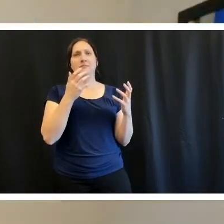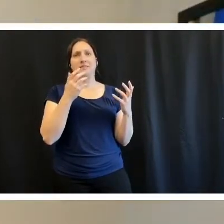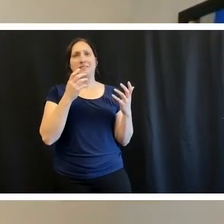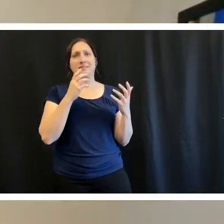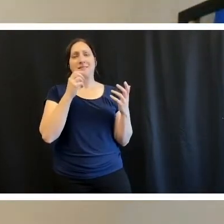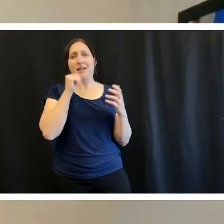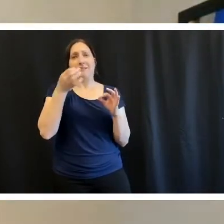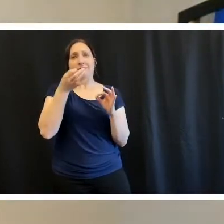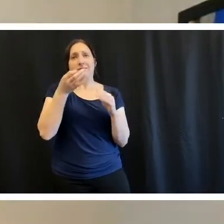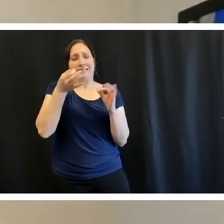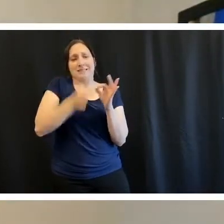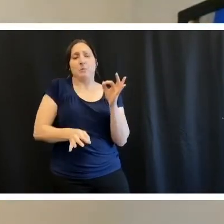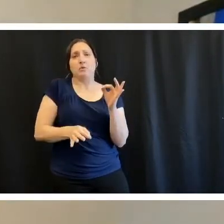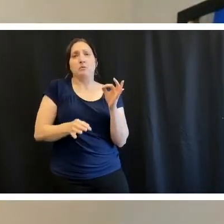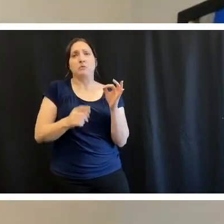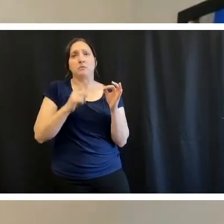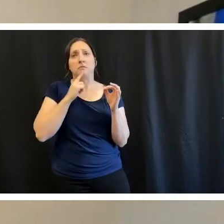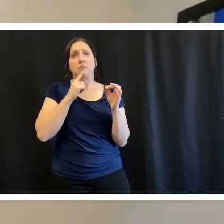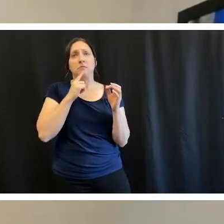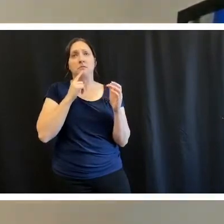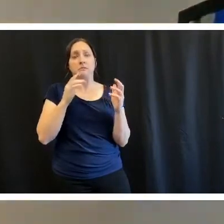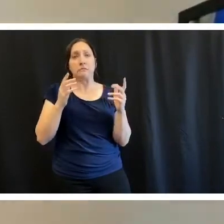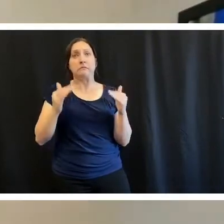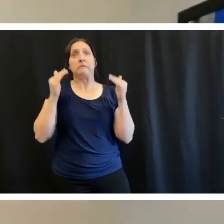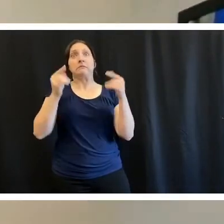You know, actually, I think they're doing pretty well all things considered.